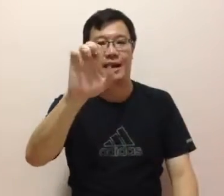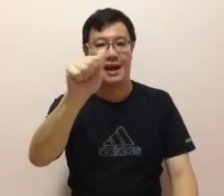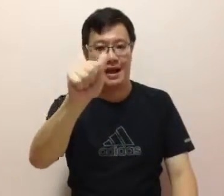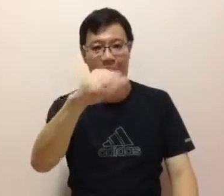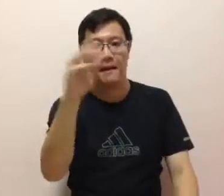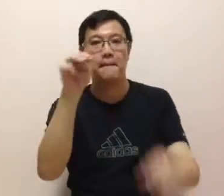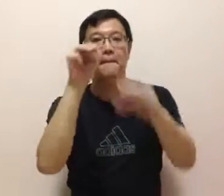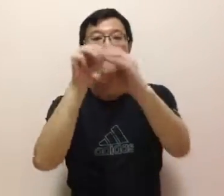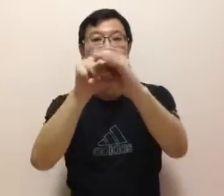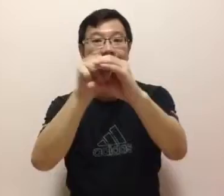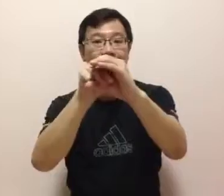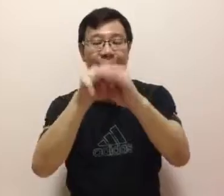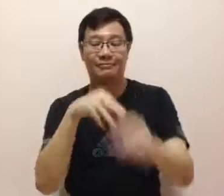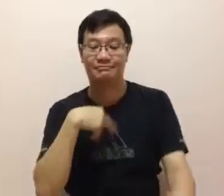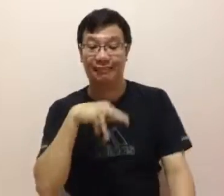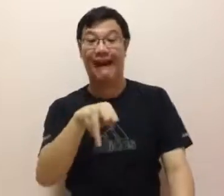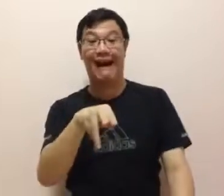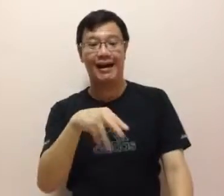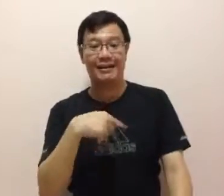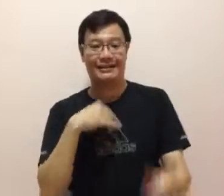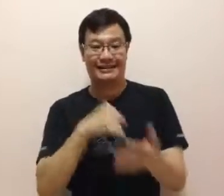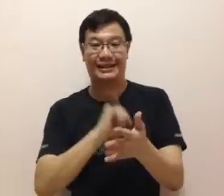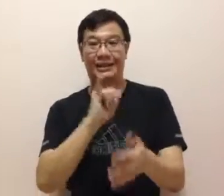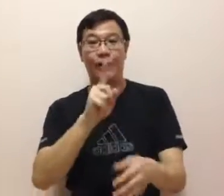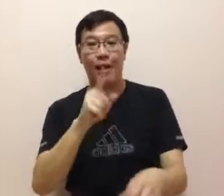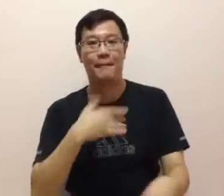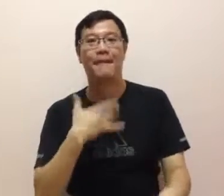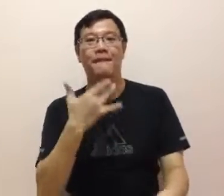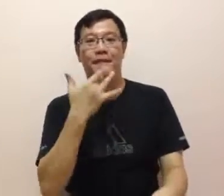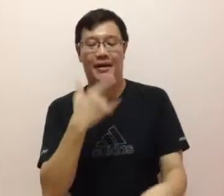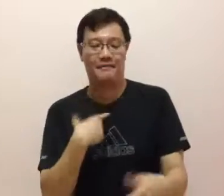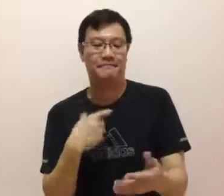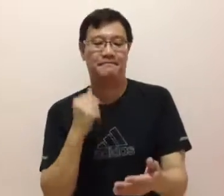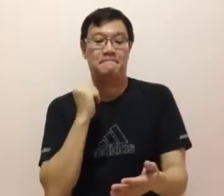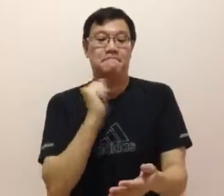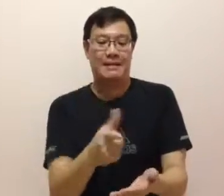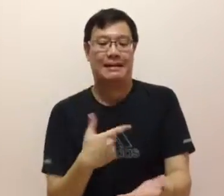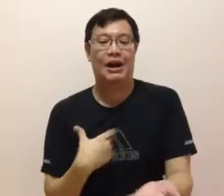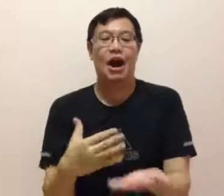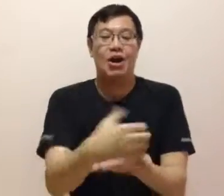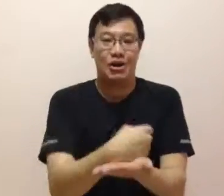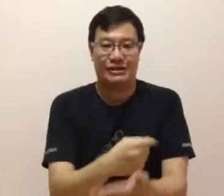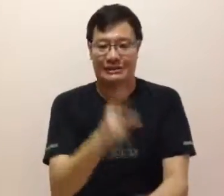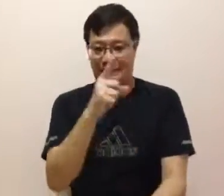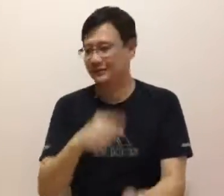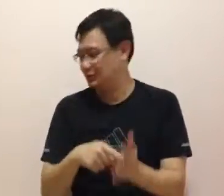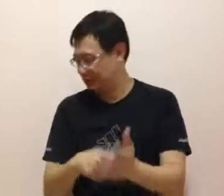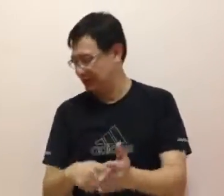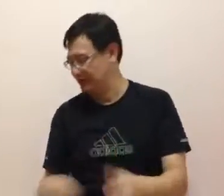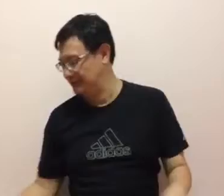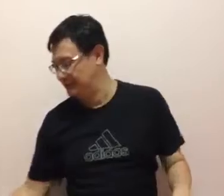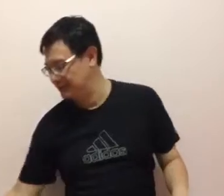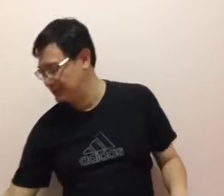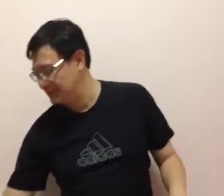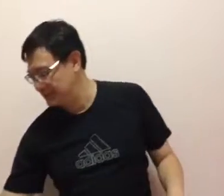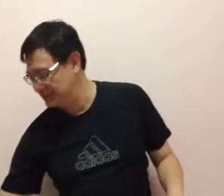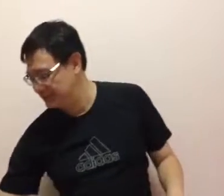At a flea market, I saw my favourite toy, So I bought them and collected them I'll show you.